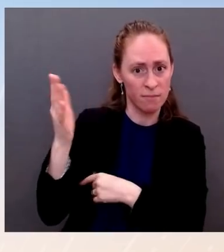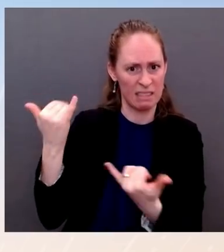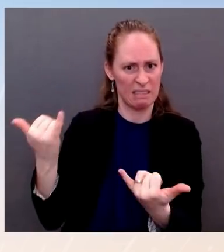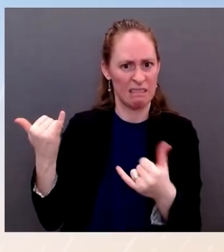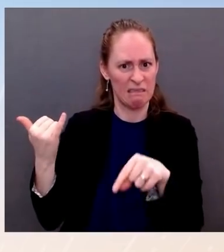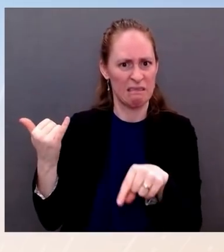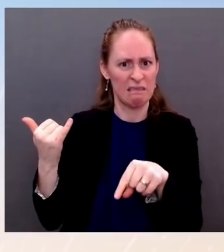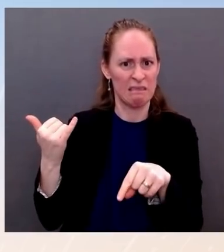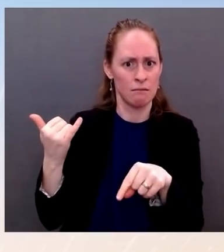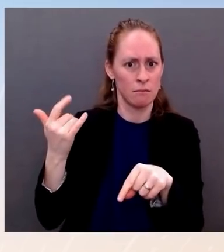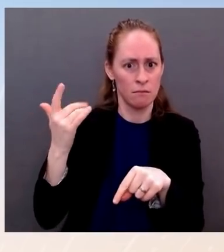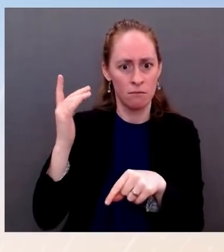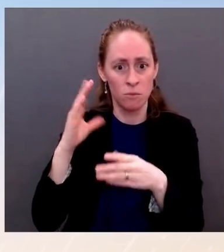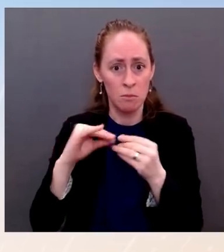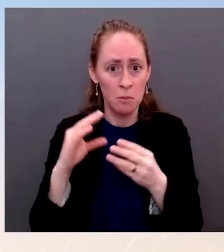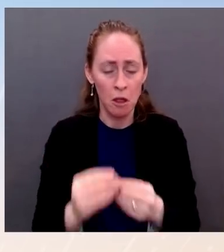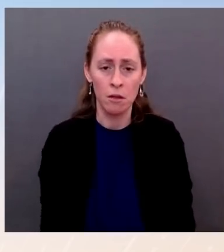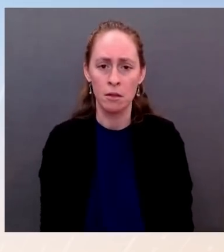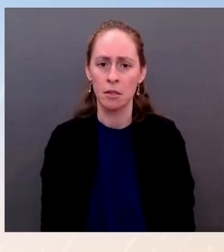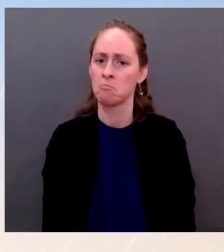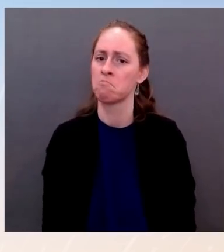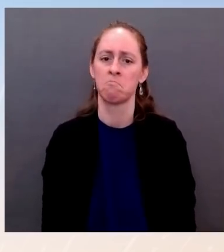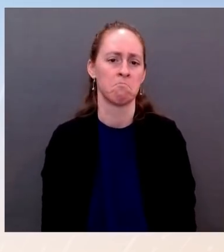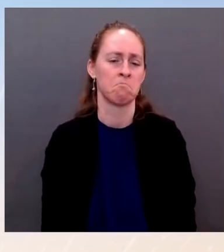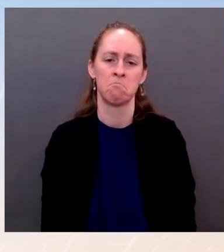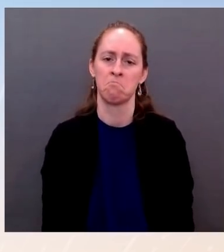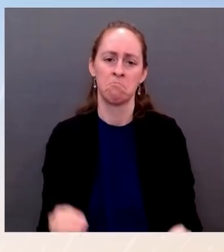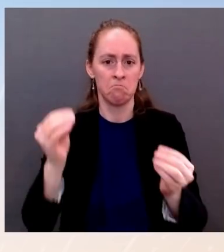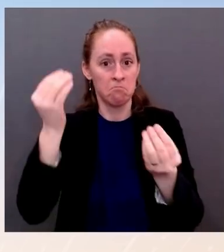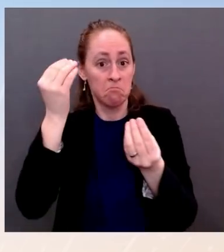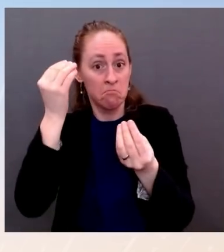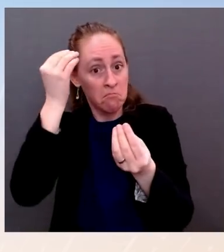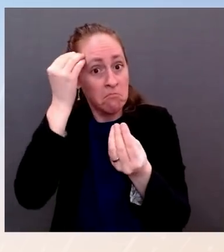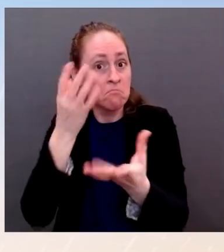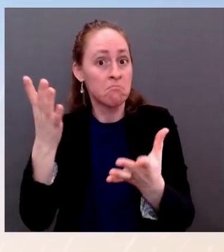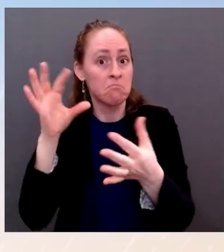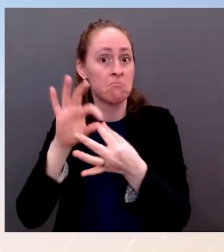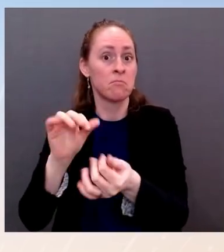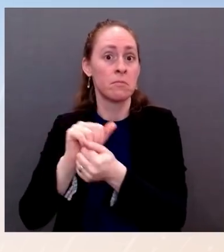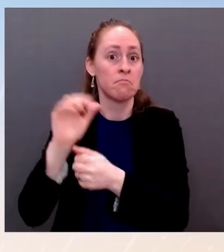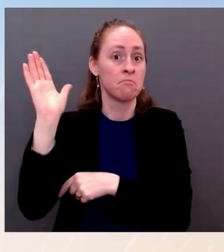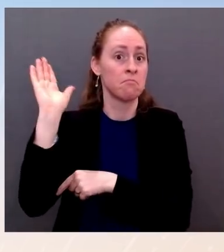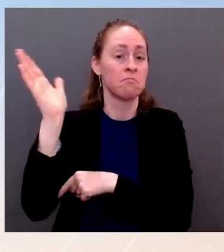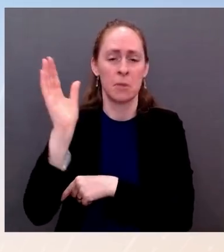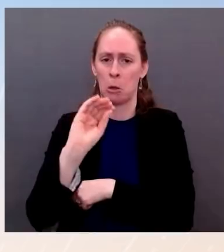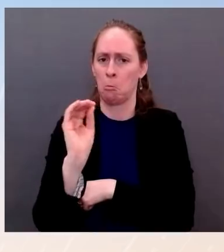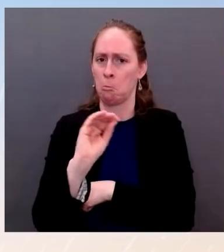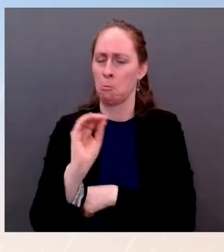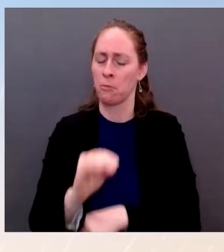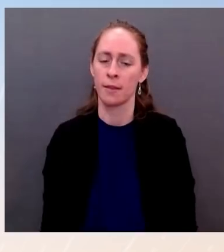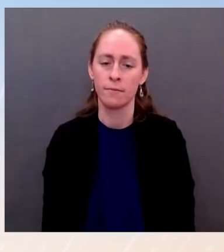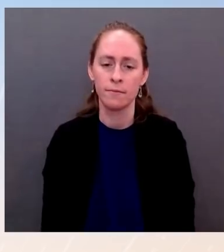in terms of a speech or prepared remarks at this point. Yeah. The Press: Thank you so much. So, you and other administration officials